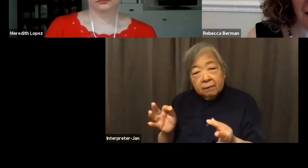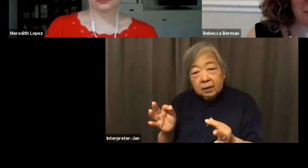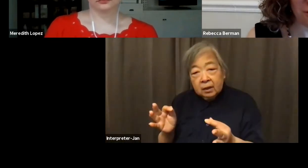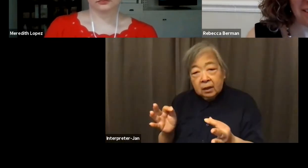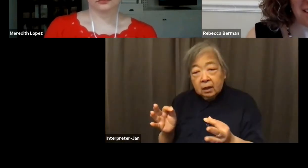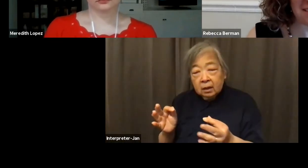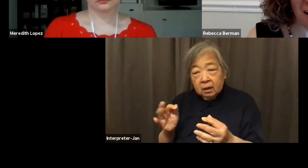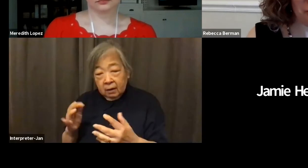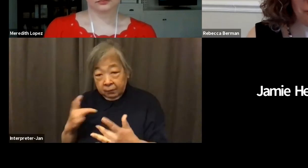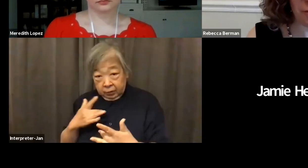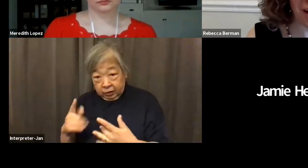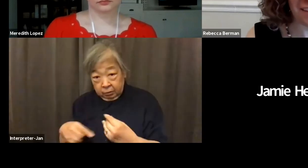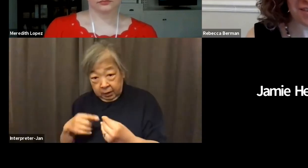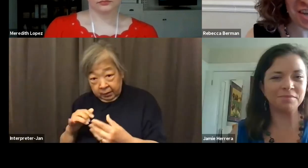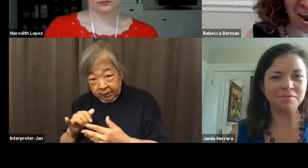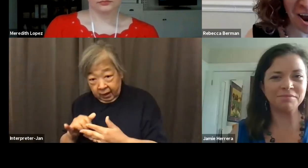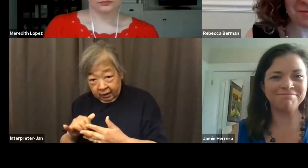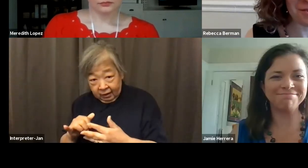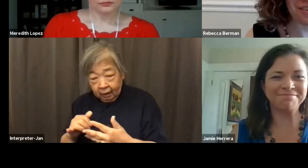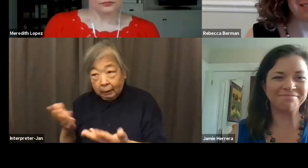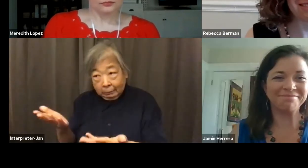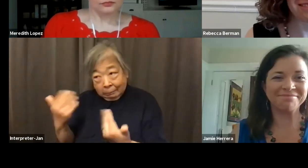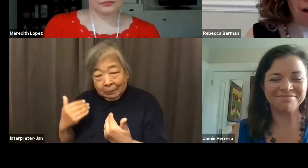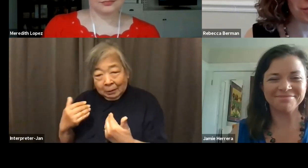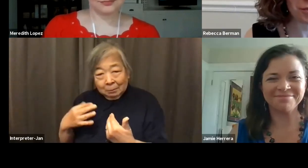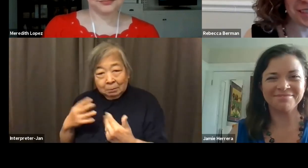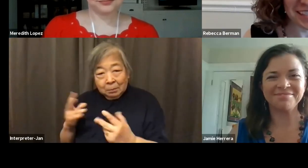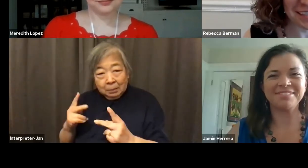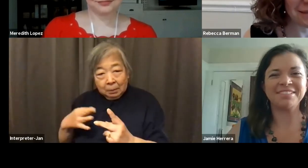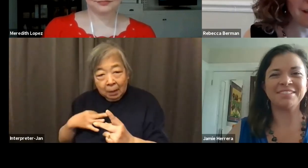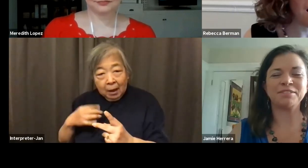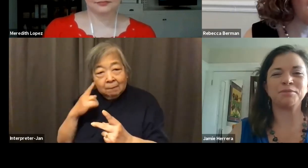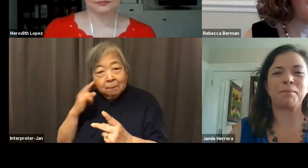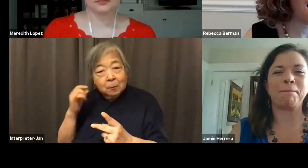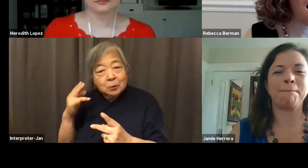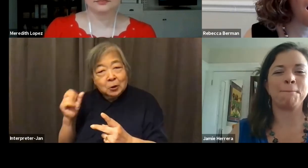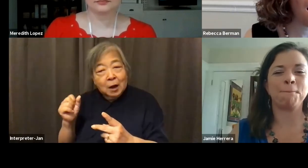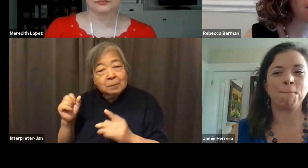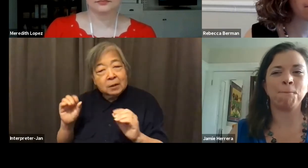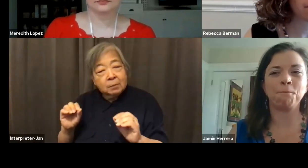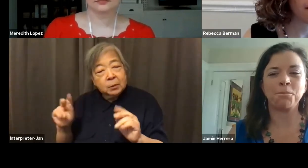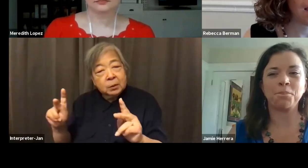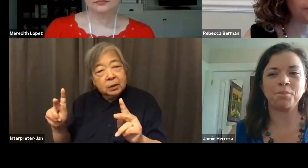that stop you from applying for jobs or opportunities.